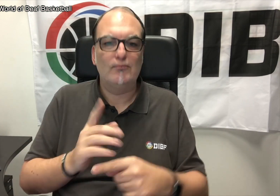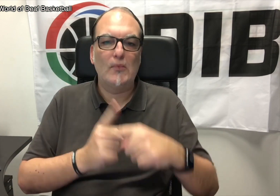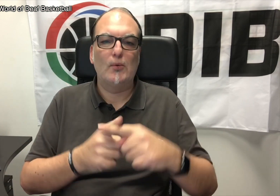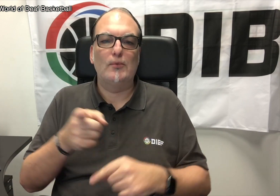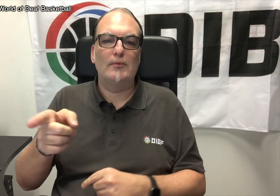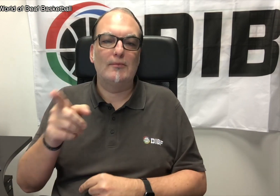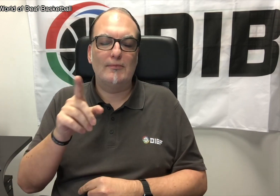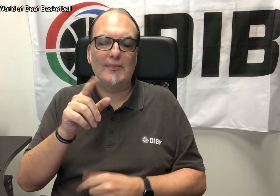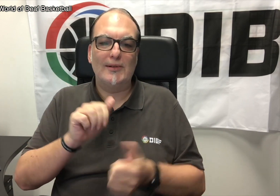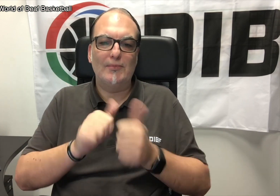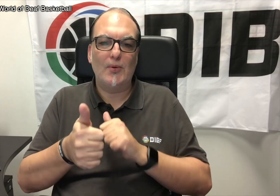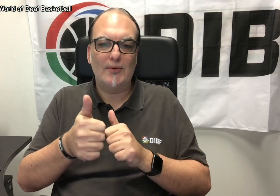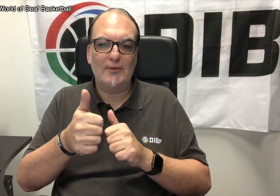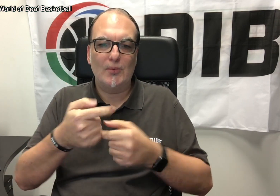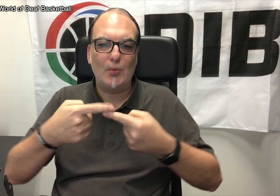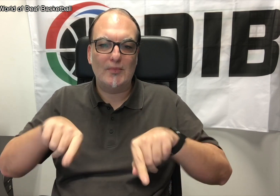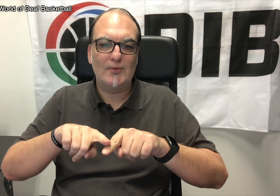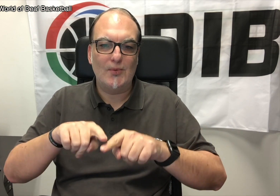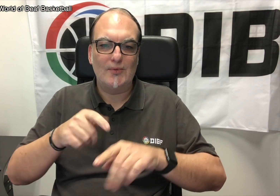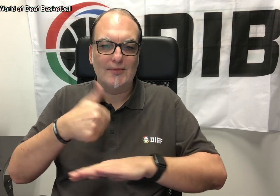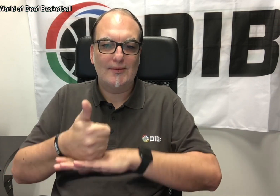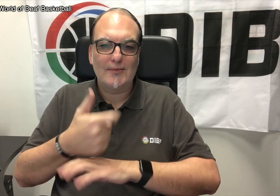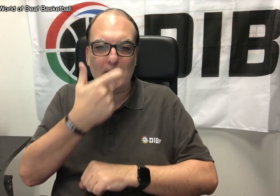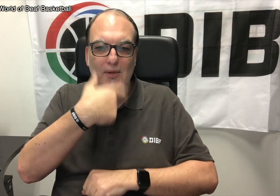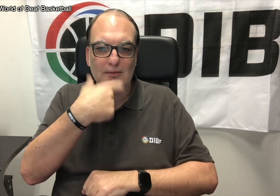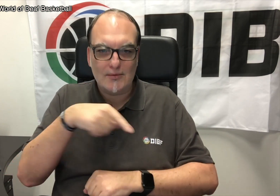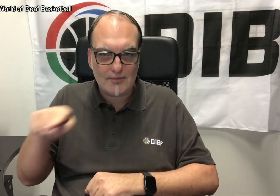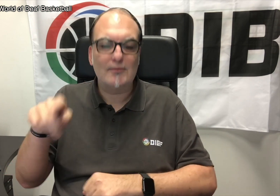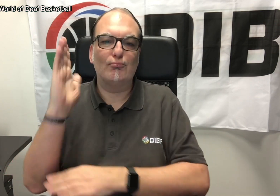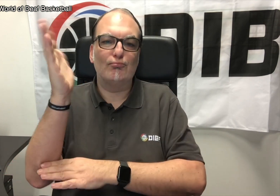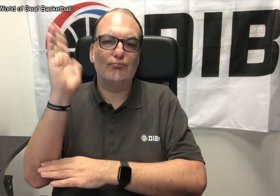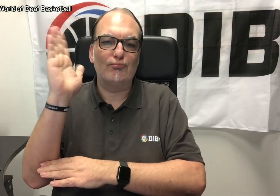Following the multimedia show and Sports Commissioner's speech